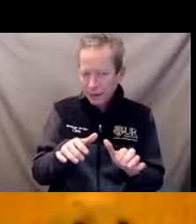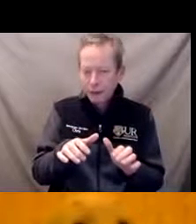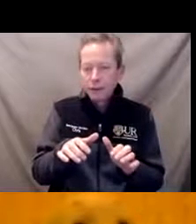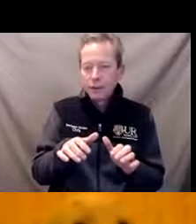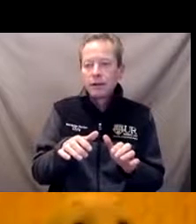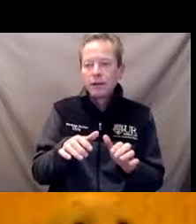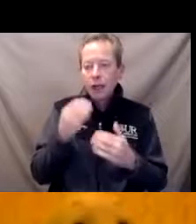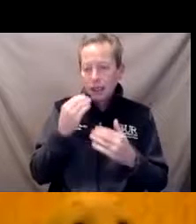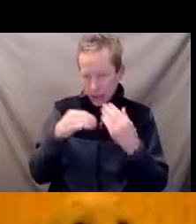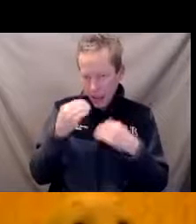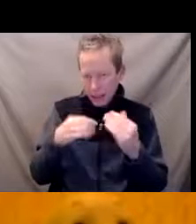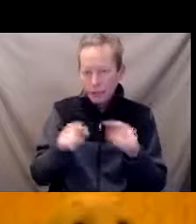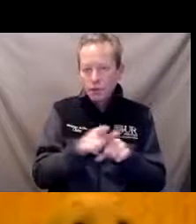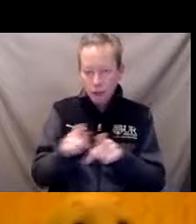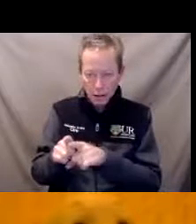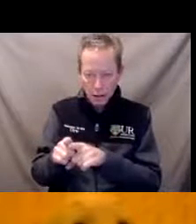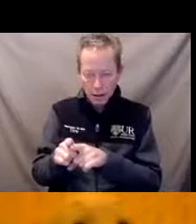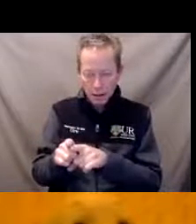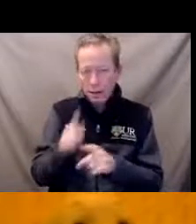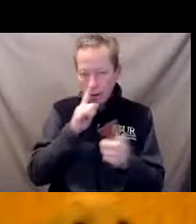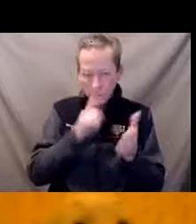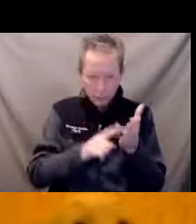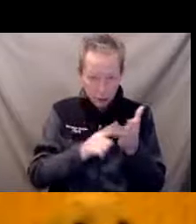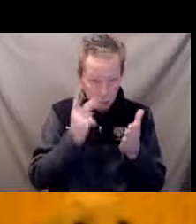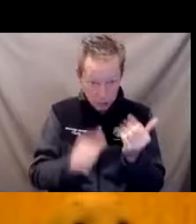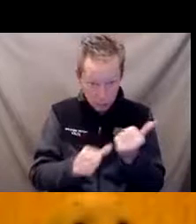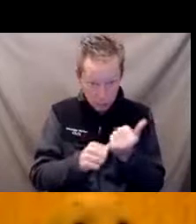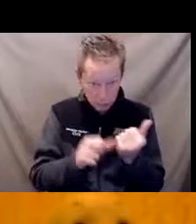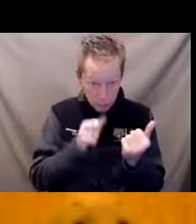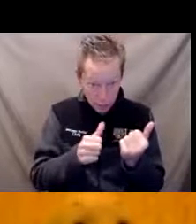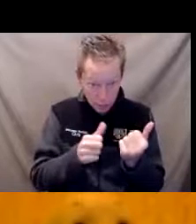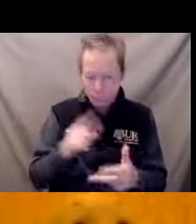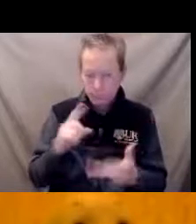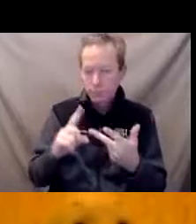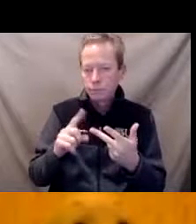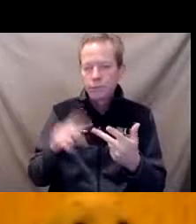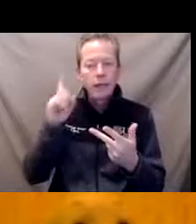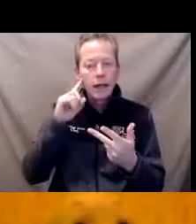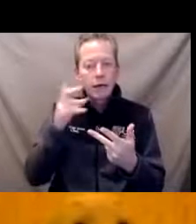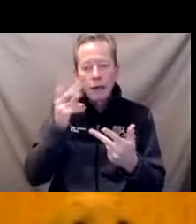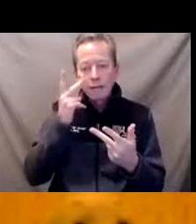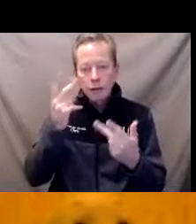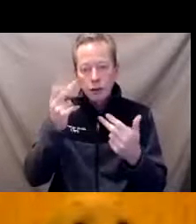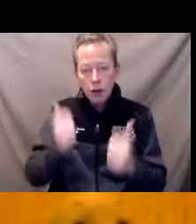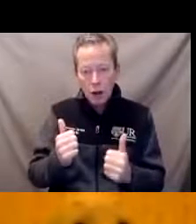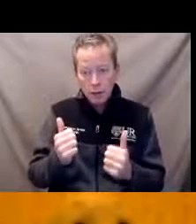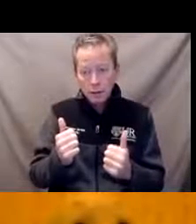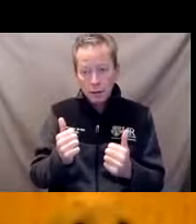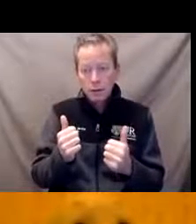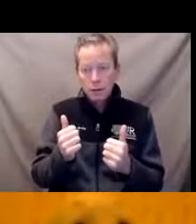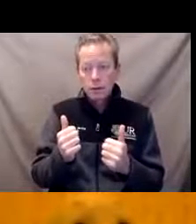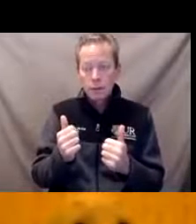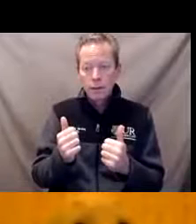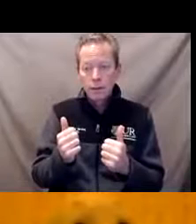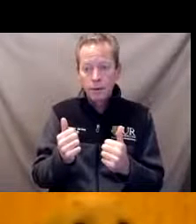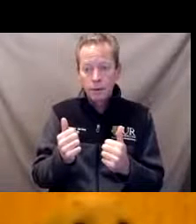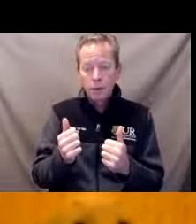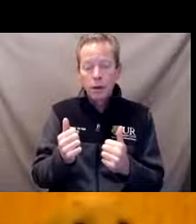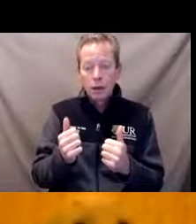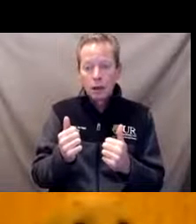as well so check and see. hearing and vision loss are a big one to cover as well because if they're